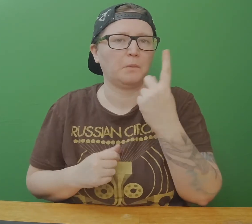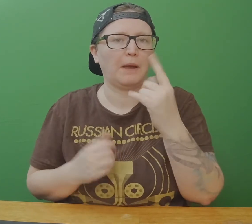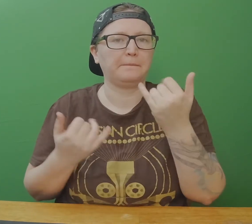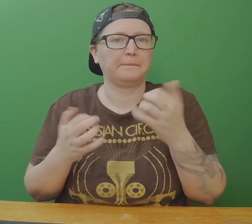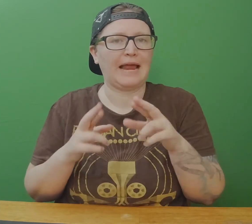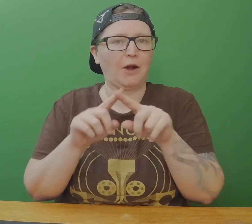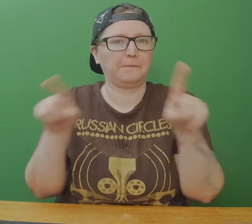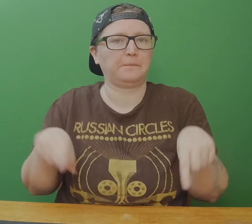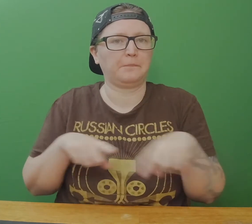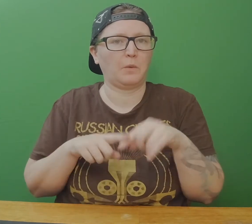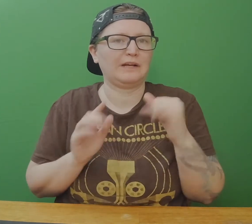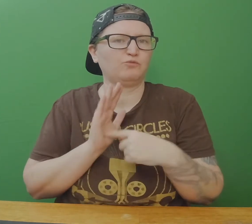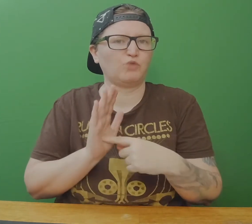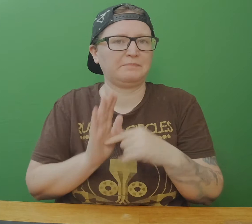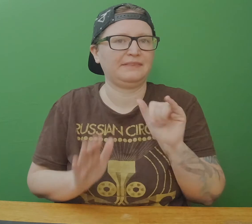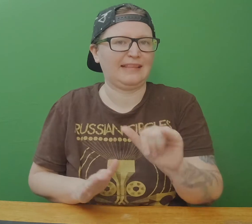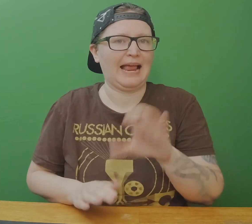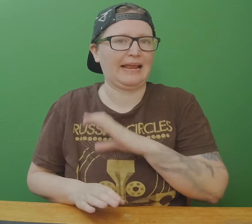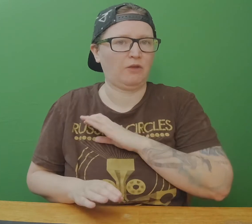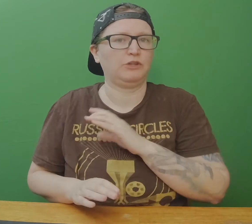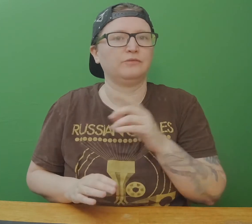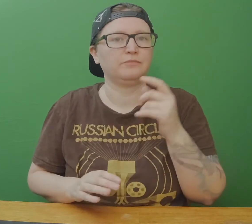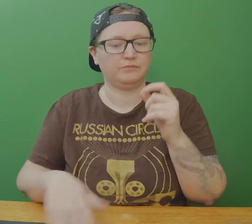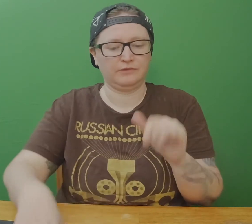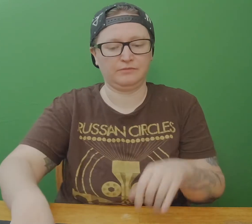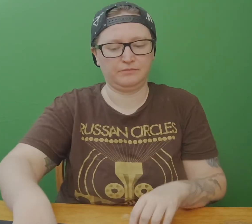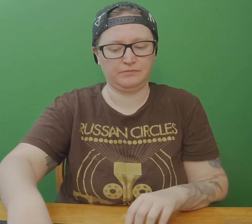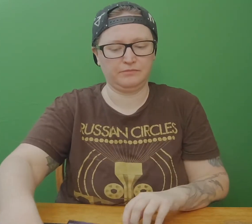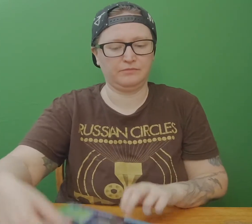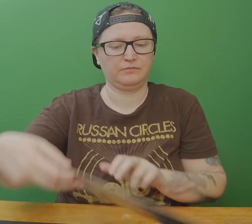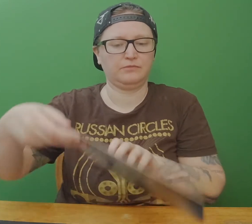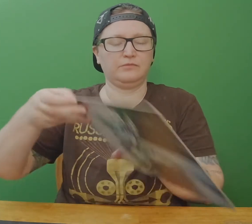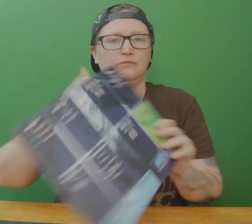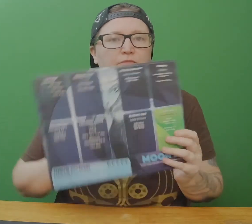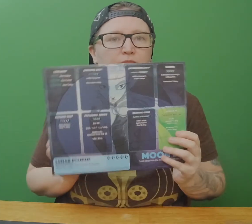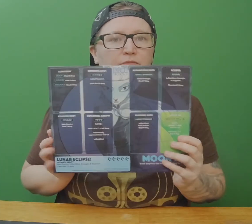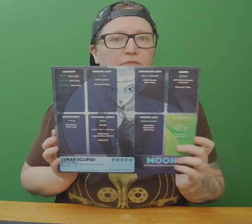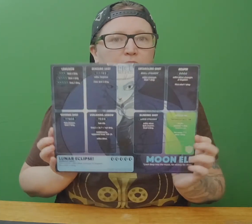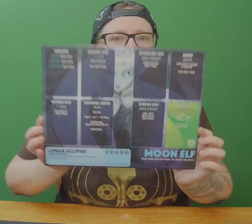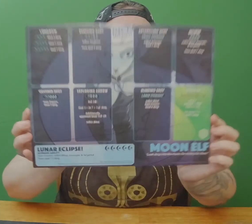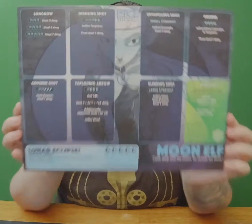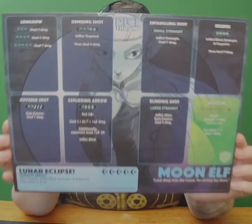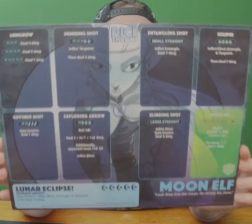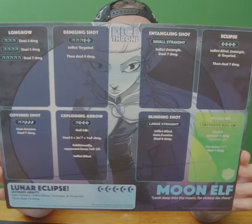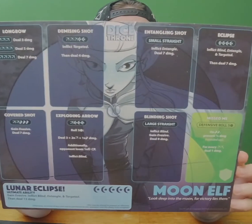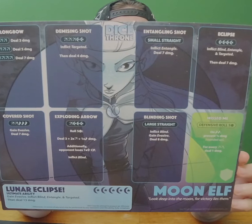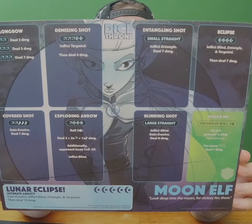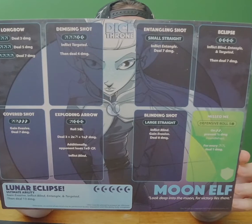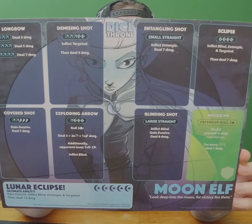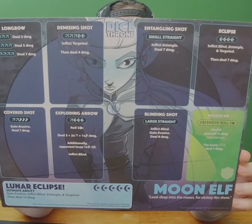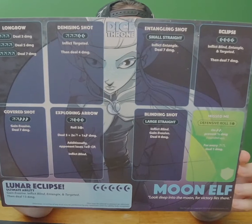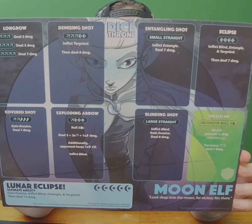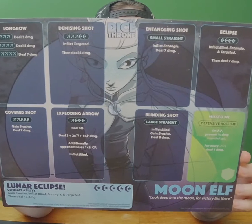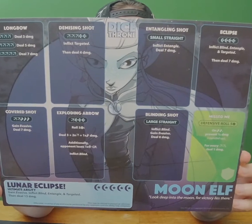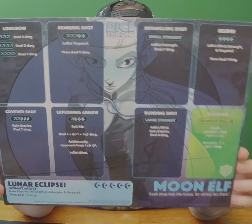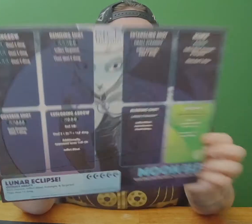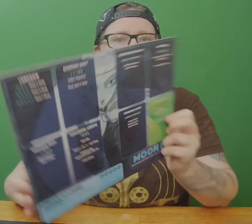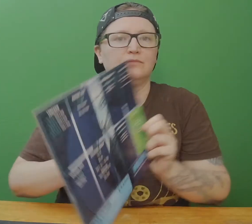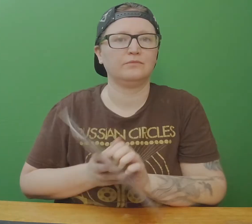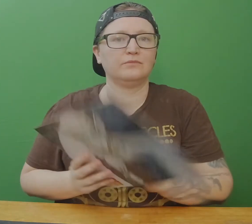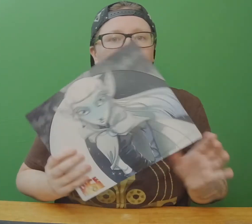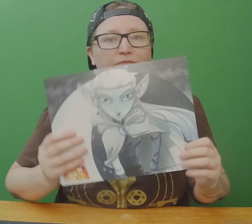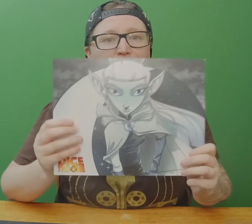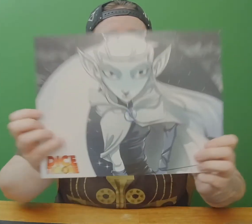it's going to come with a player board that represents the character like such